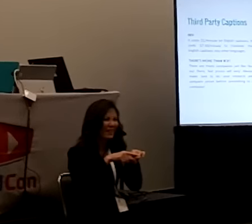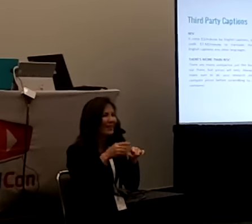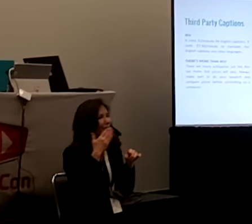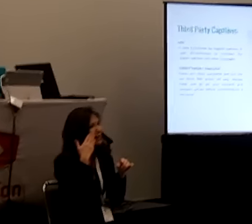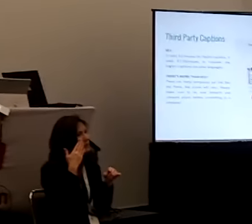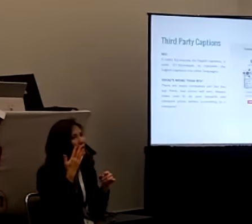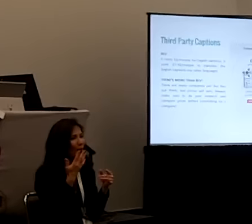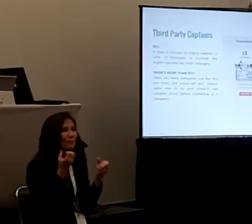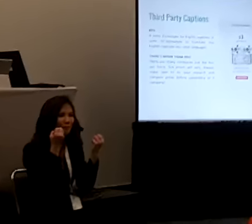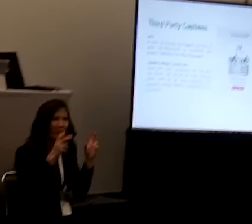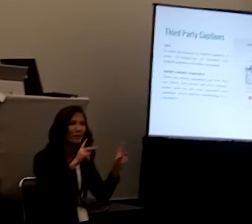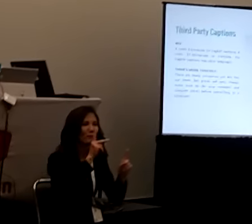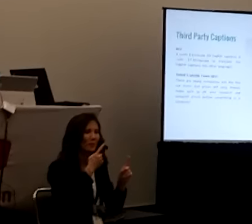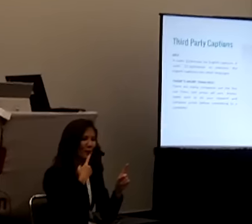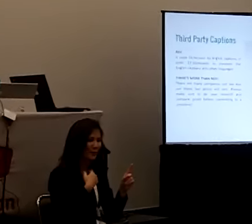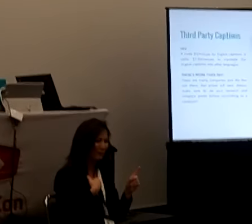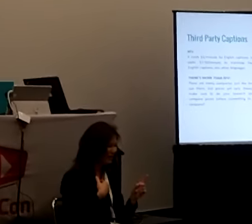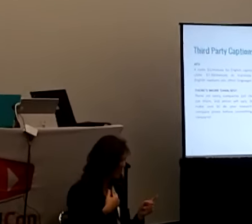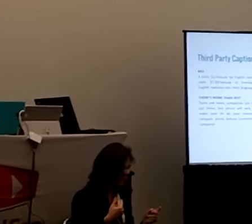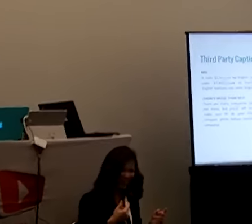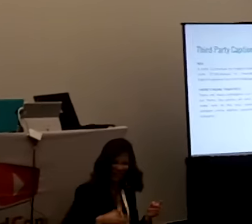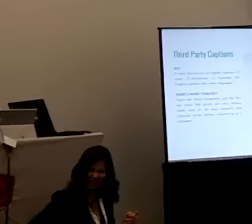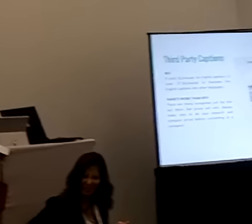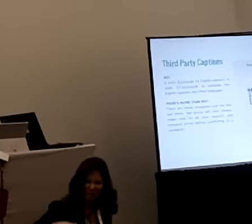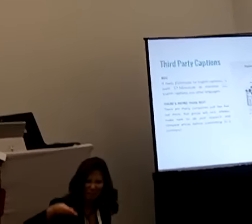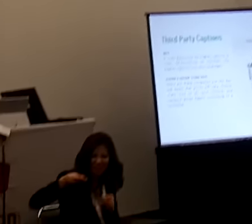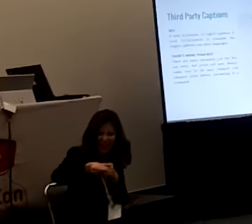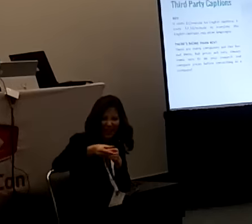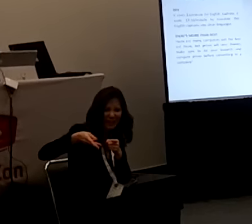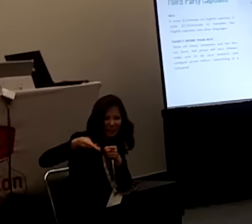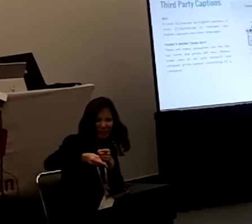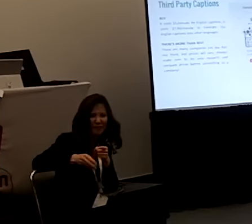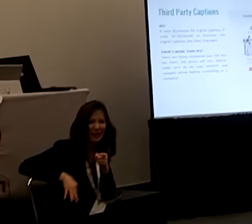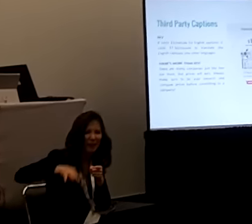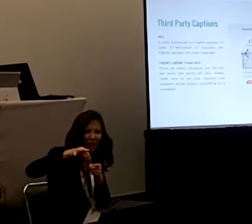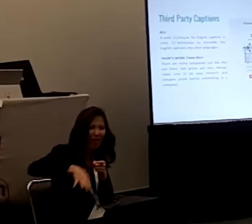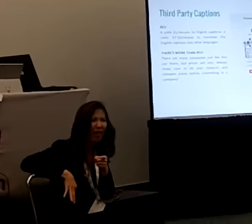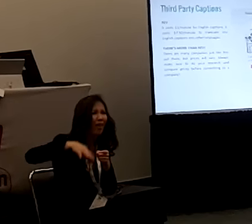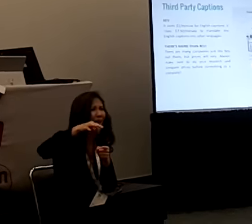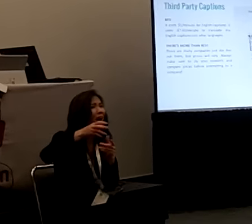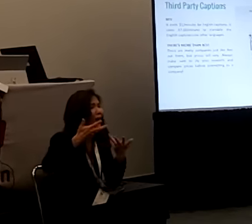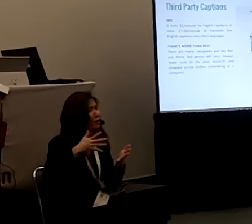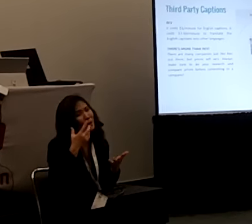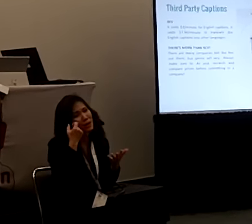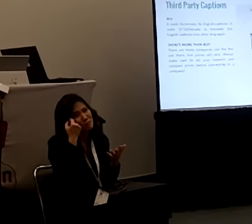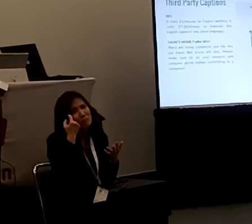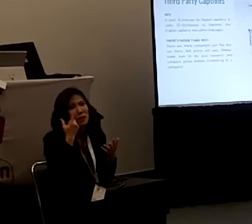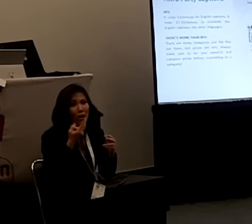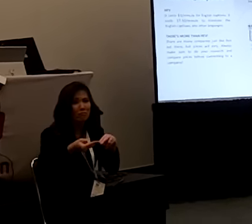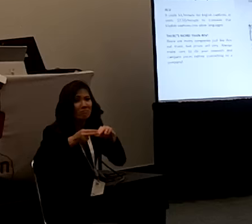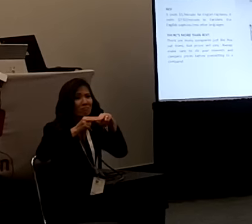...told me, "I don't really wanna pay for captioning "because it's gonna add up, add up, add up." Which I get but if you don't have time,